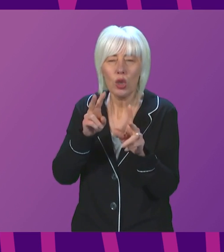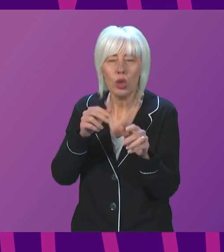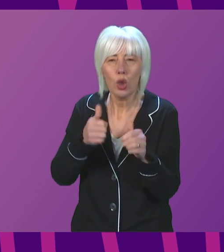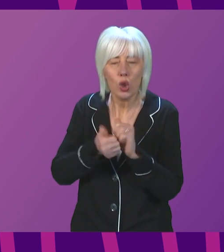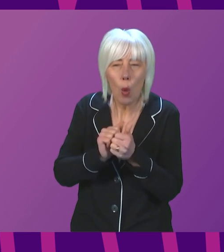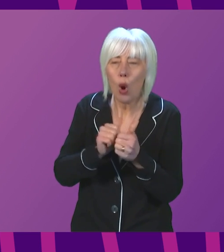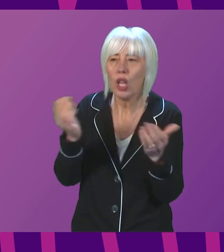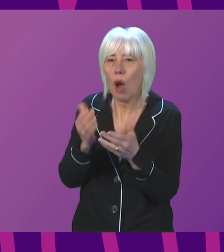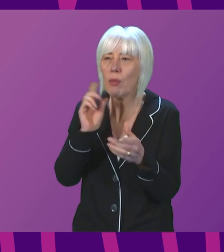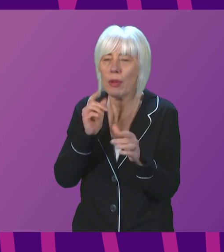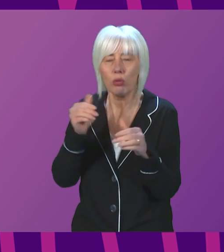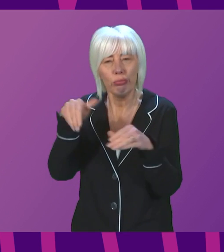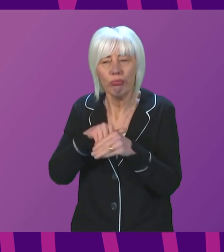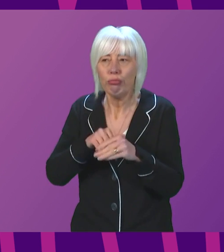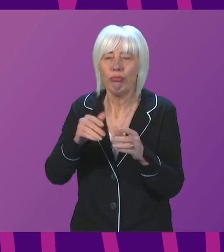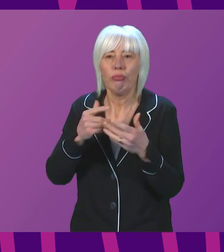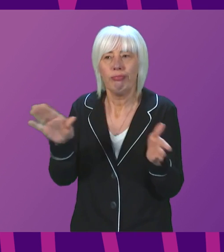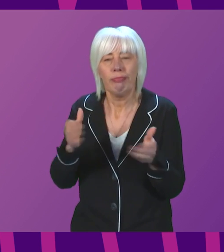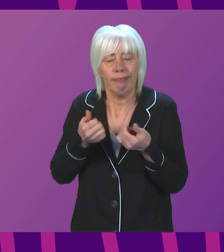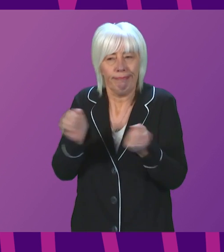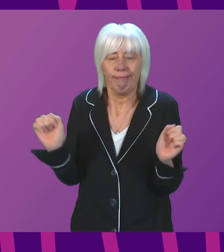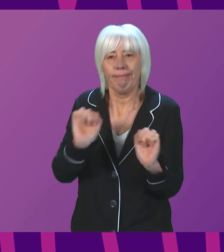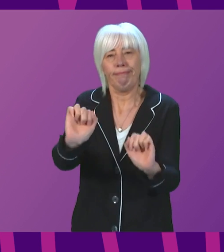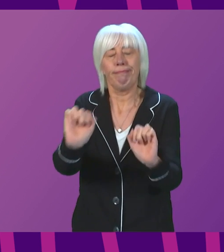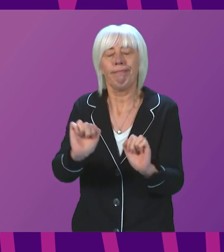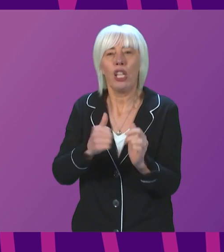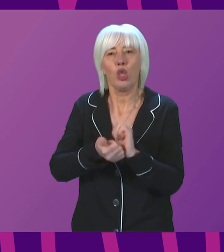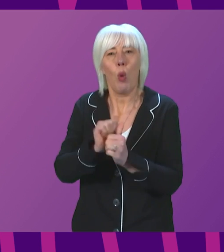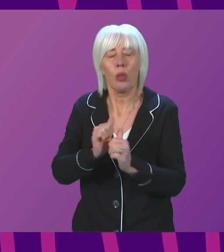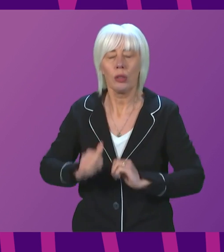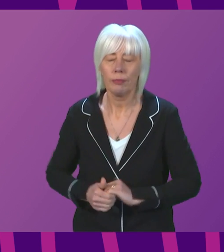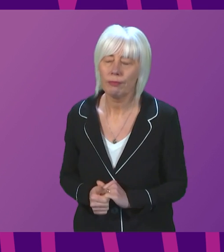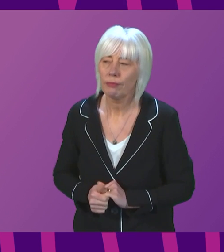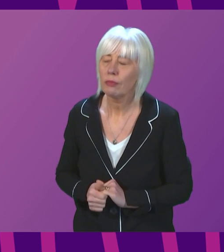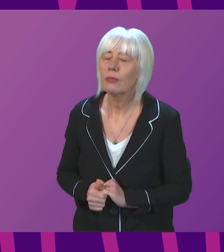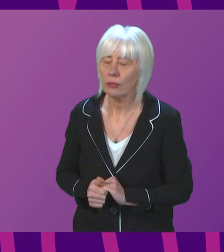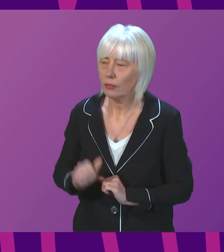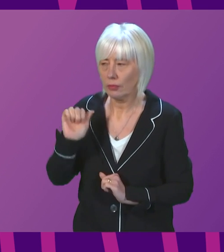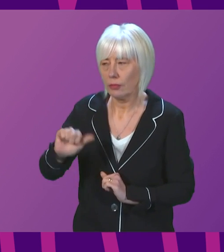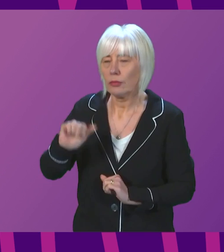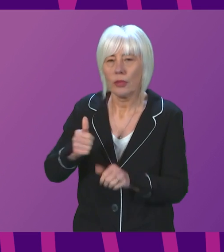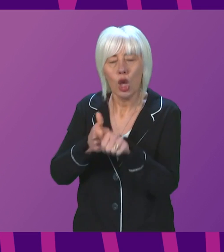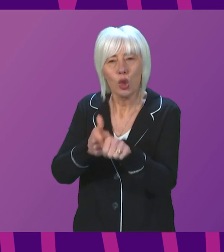I thank Paul O’Kane for that question and take the opportunity to support the organisations